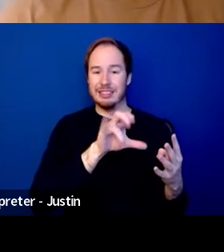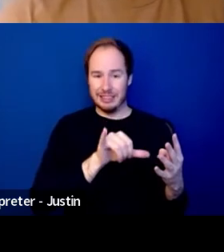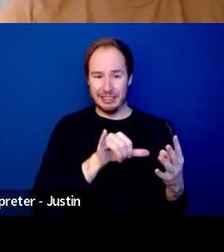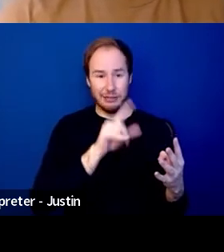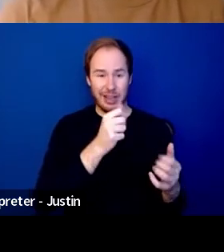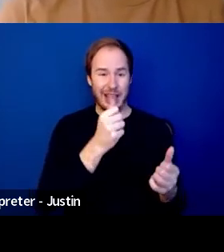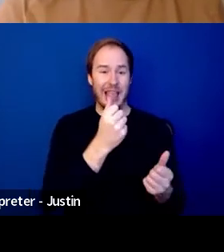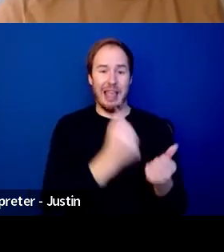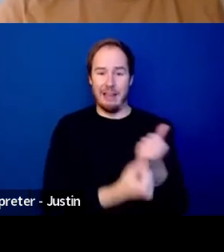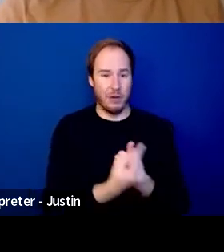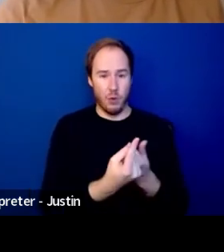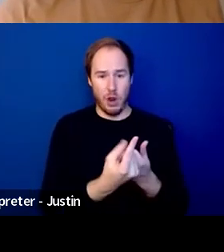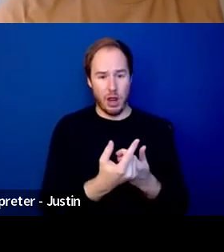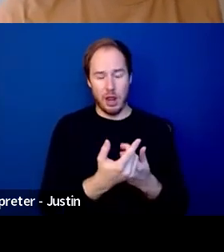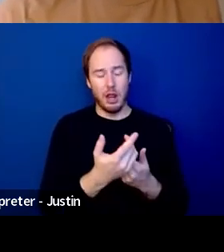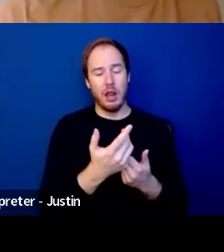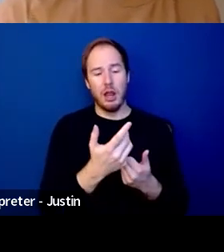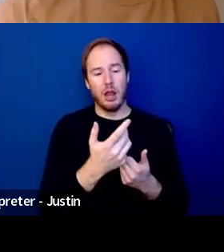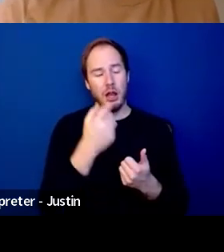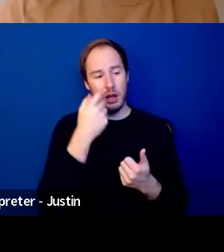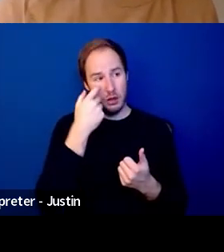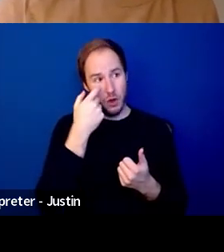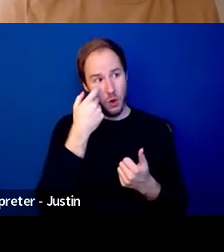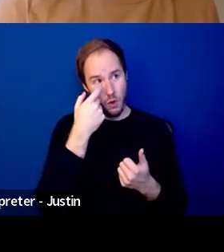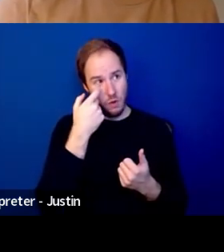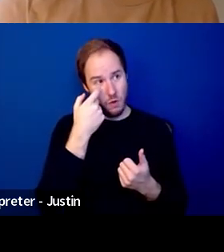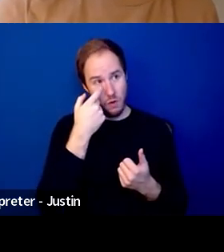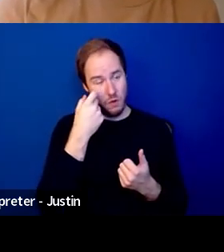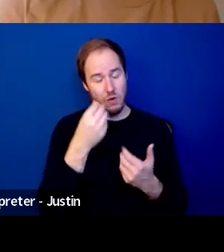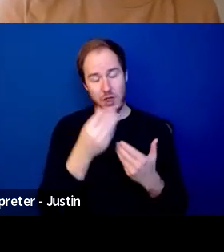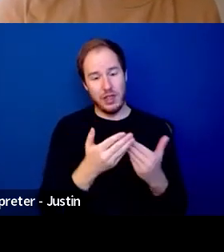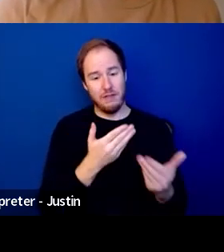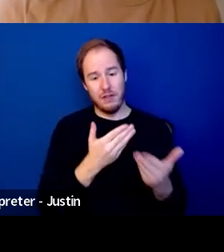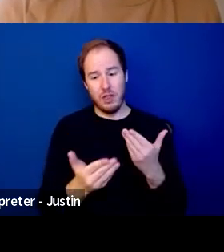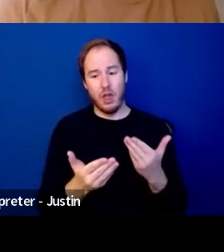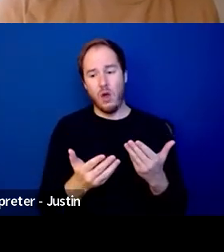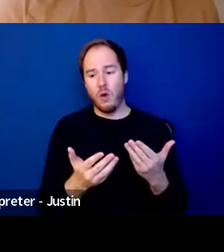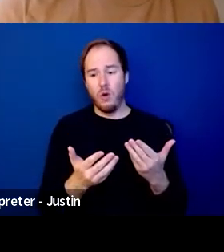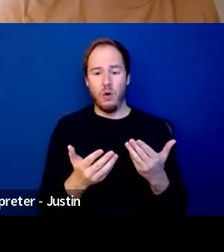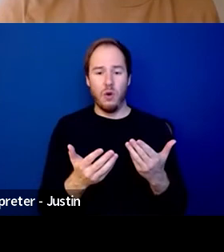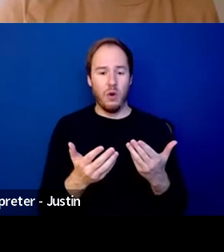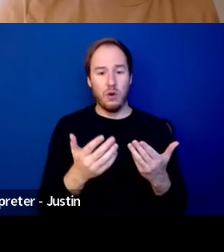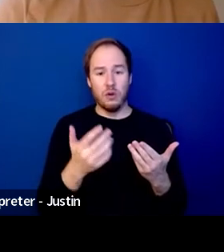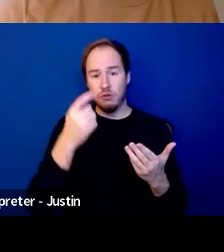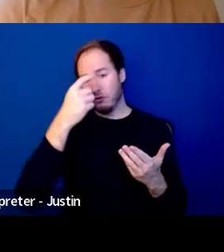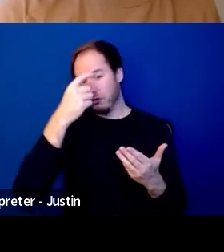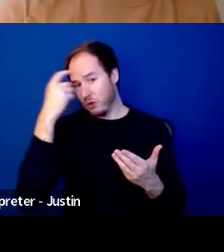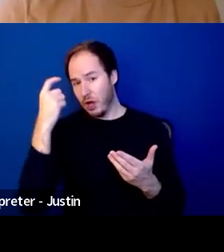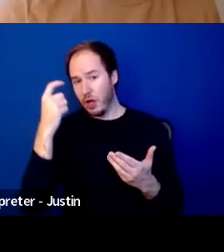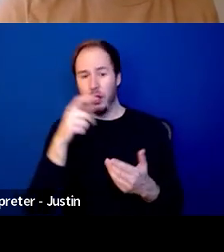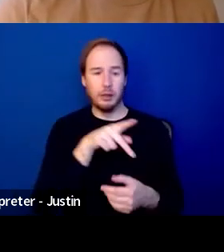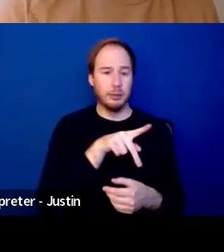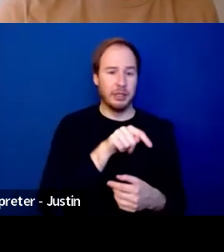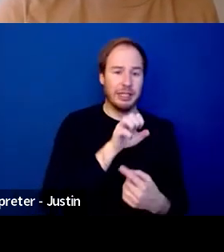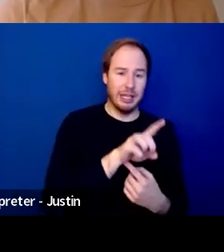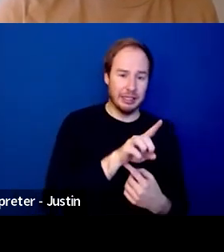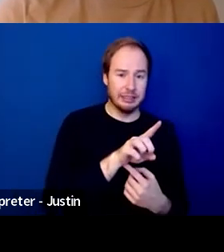And so I would say that even though trauma and PTSD were highly prevalent